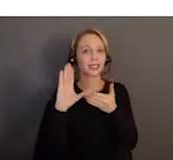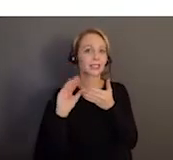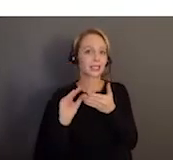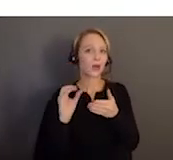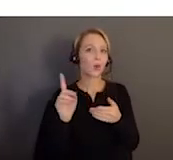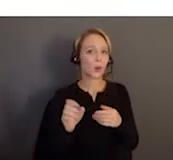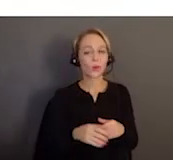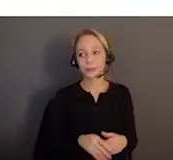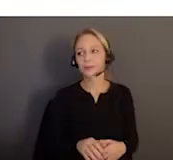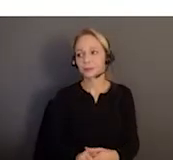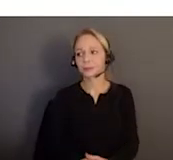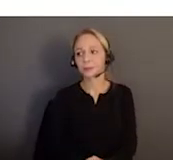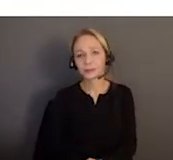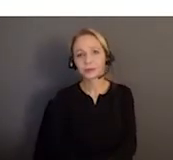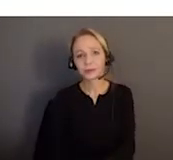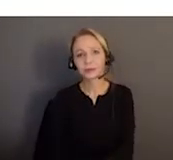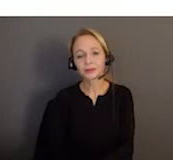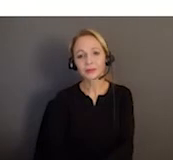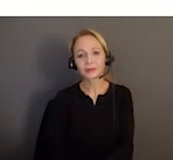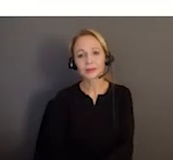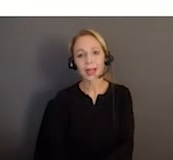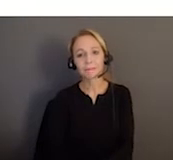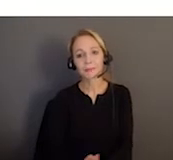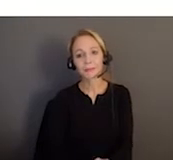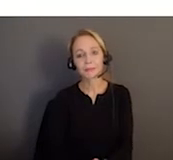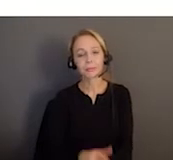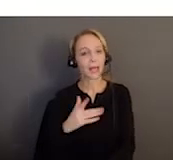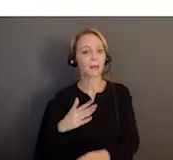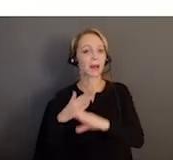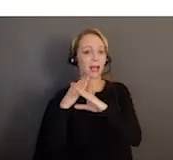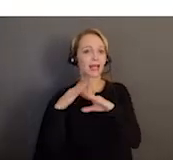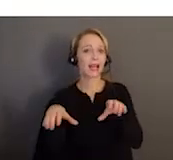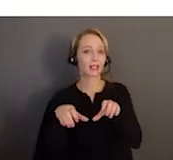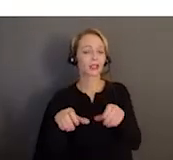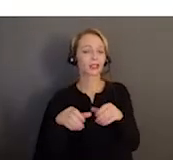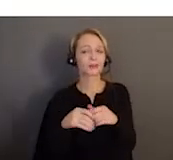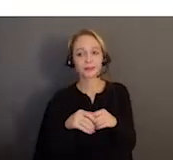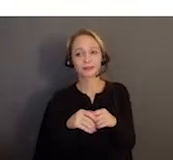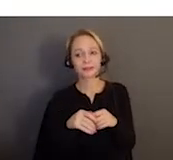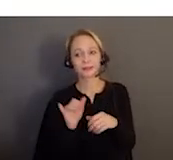HALLOWEEN DISCOUNT CODE. BLOCKING ACTIONS.